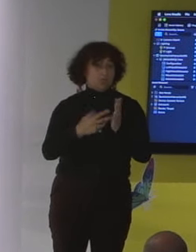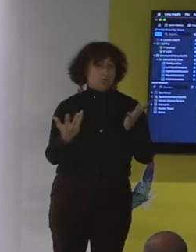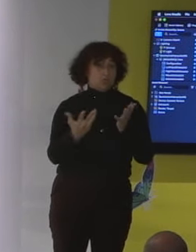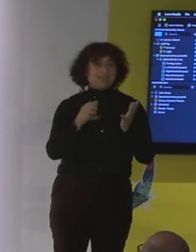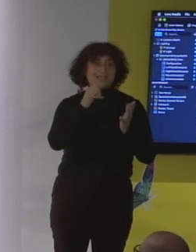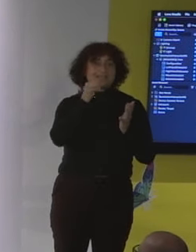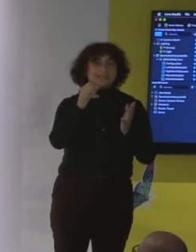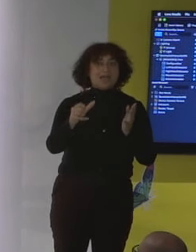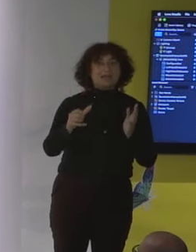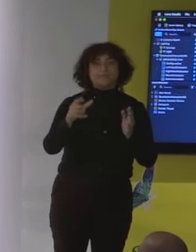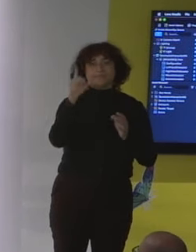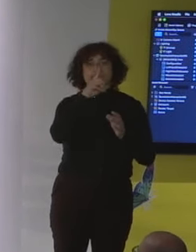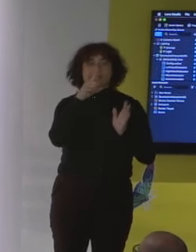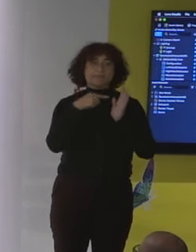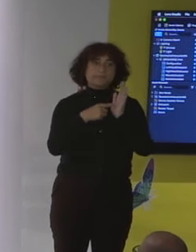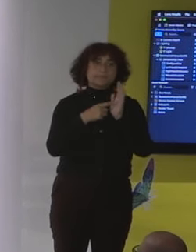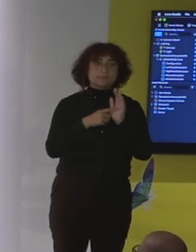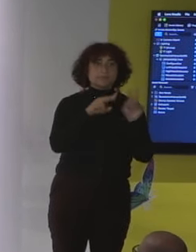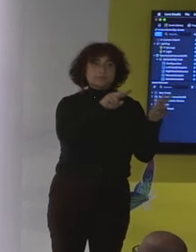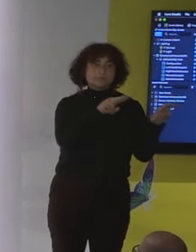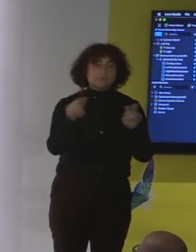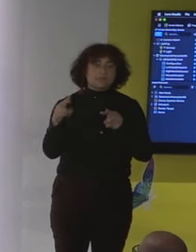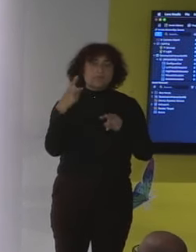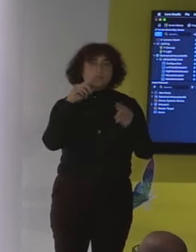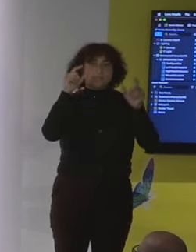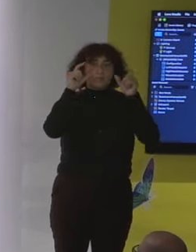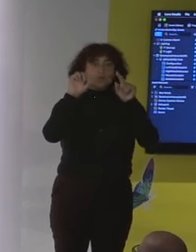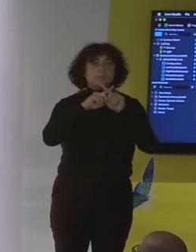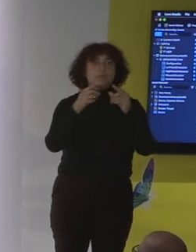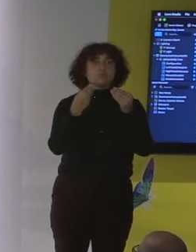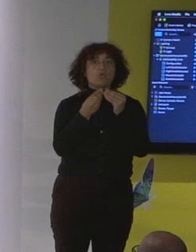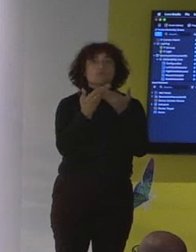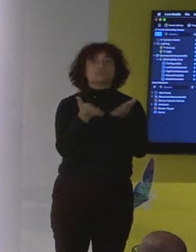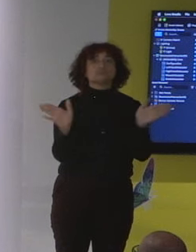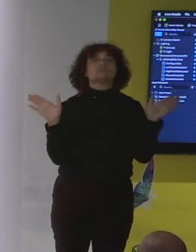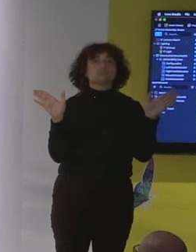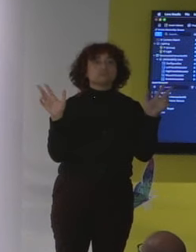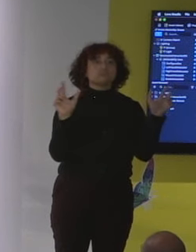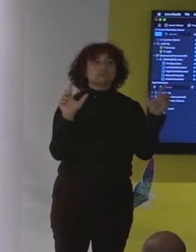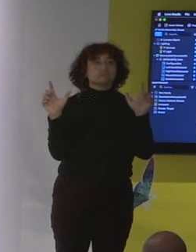simulating the field of view for Spectacles, but allows you to get a wider field of view for development.